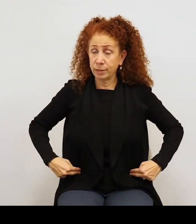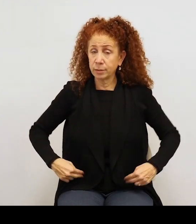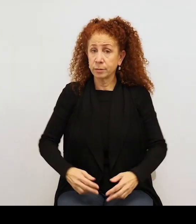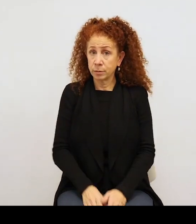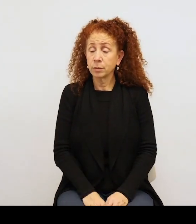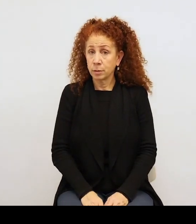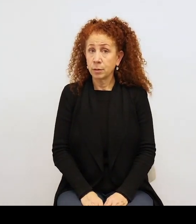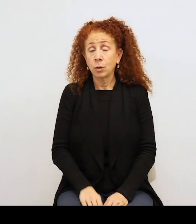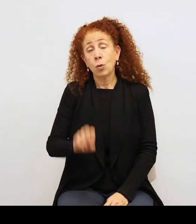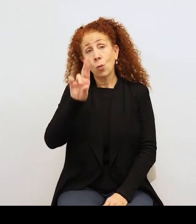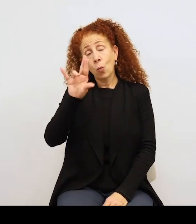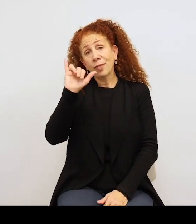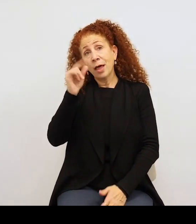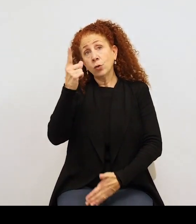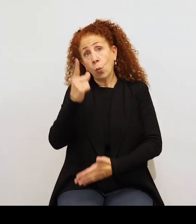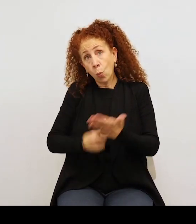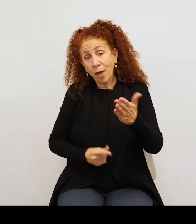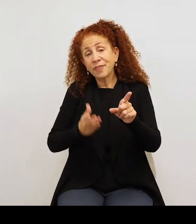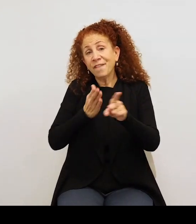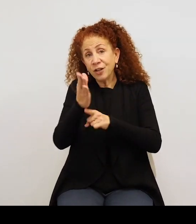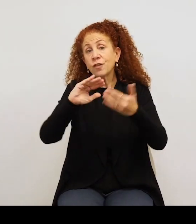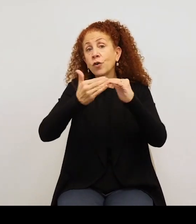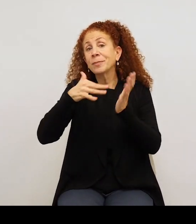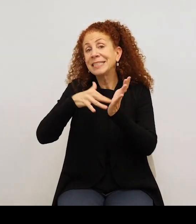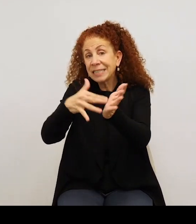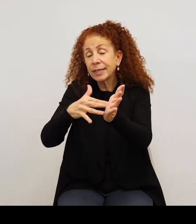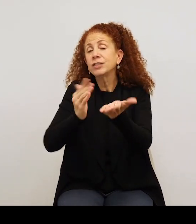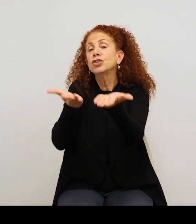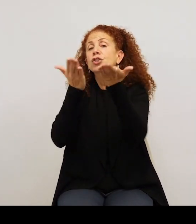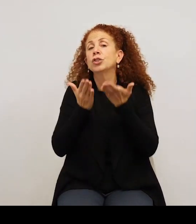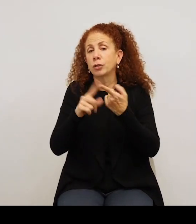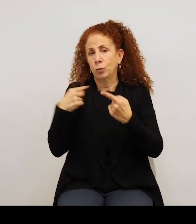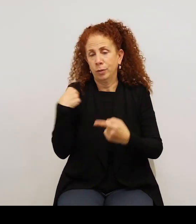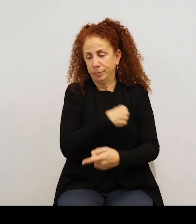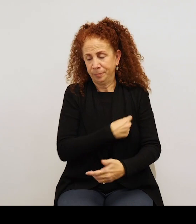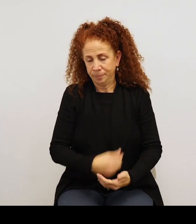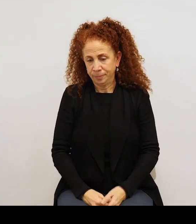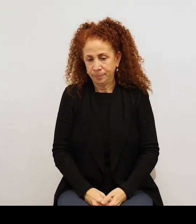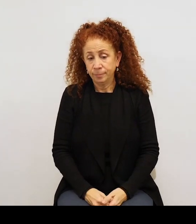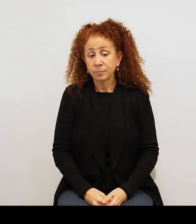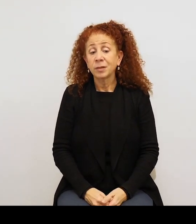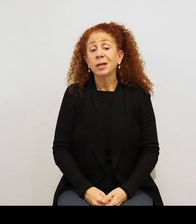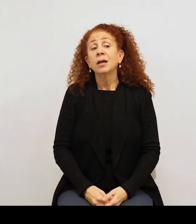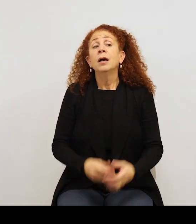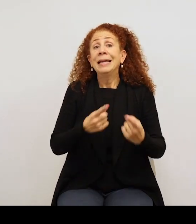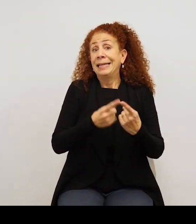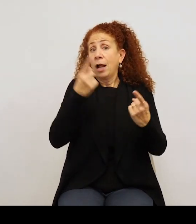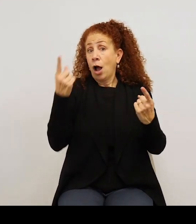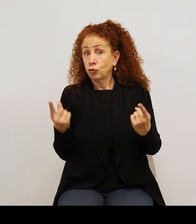or at least that's what's the field of urban studies suggests. In contrast to the rule, the urban